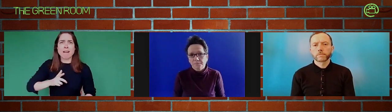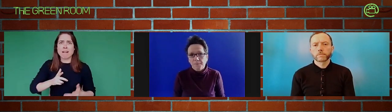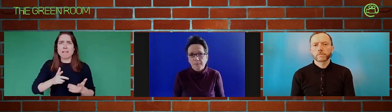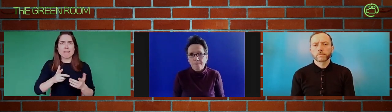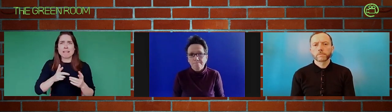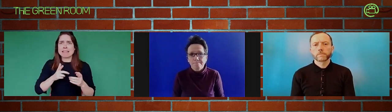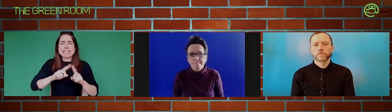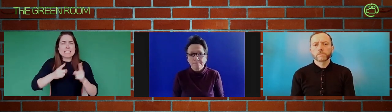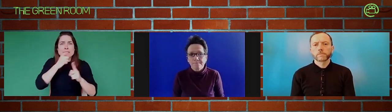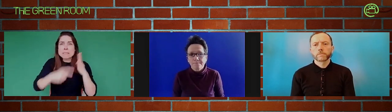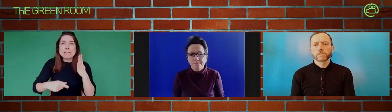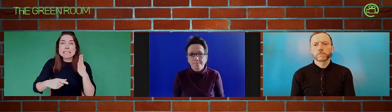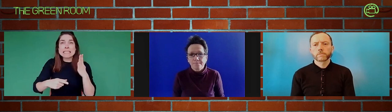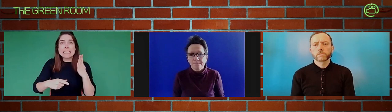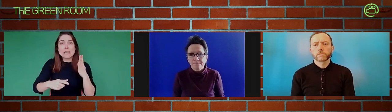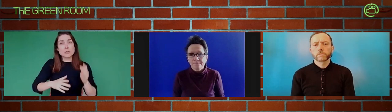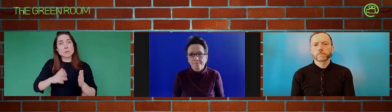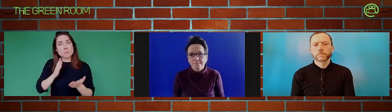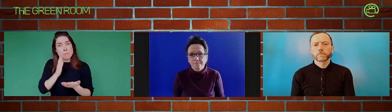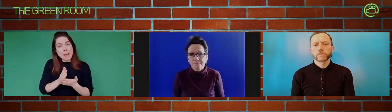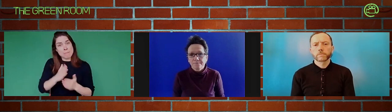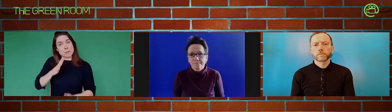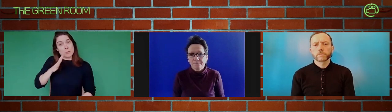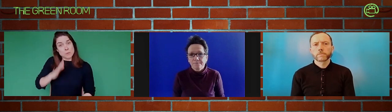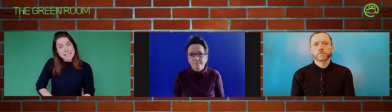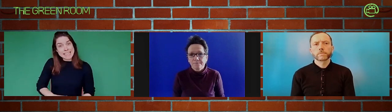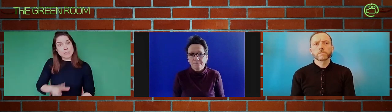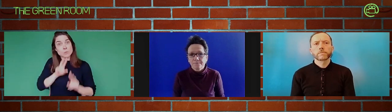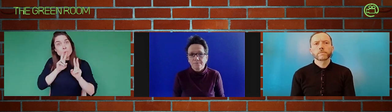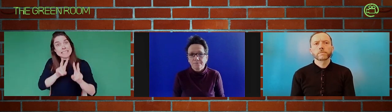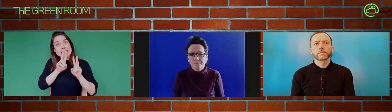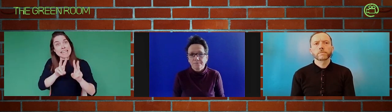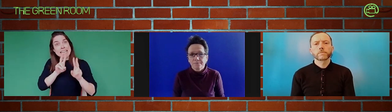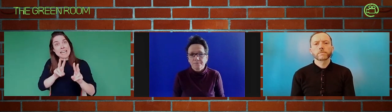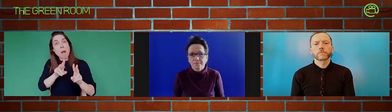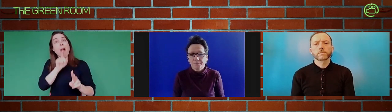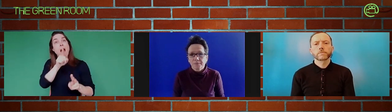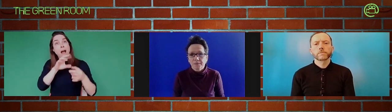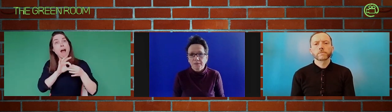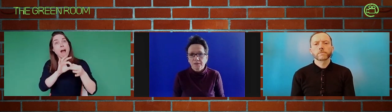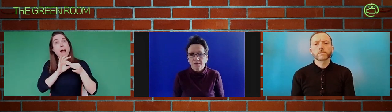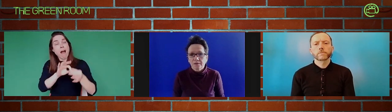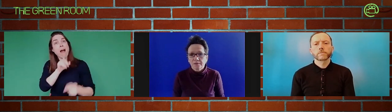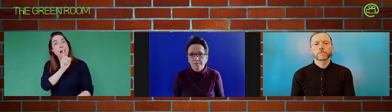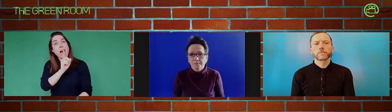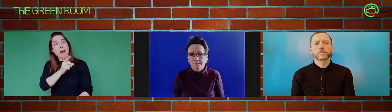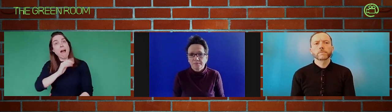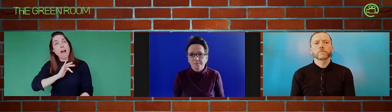see people with different disabilities. For example. Got some statistics here.